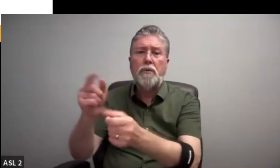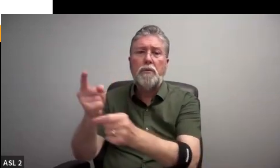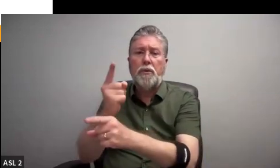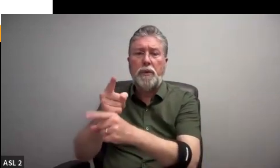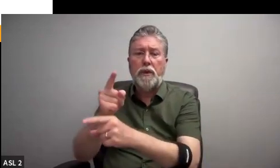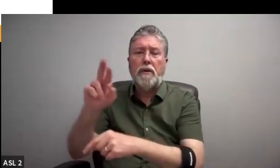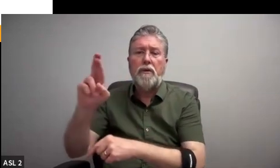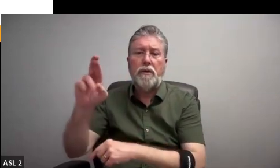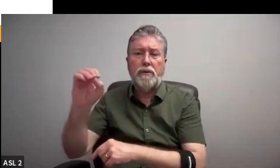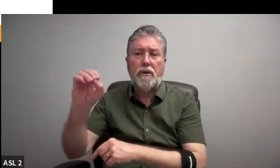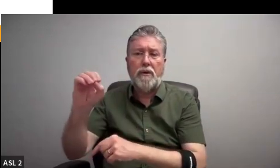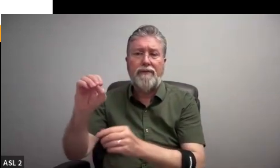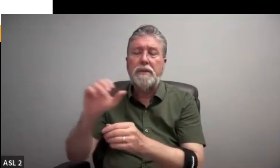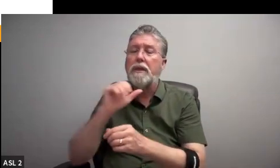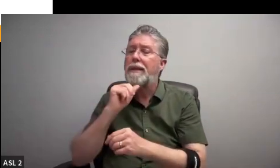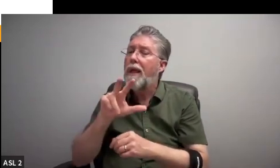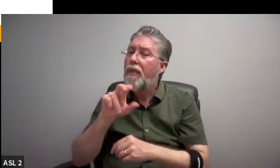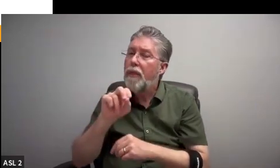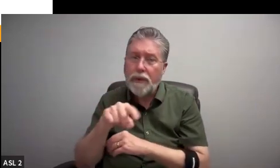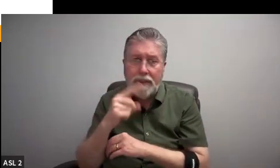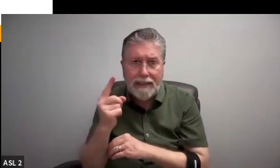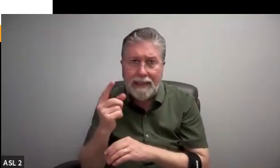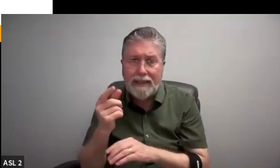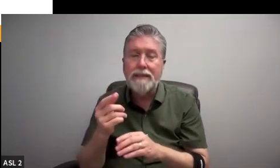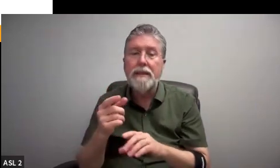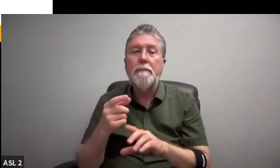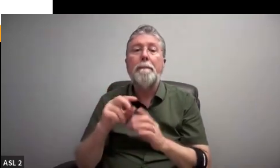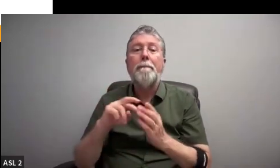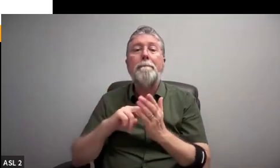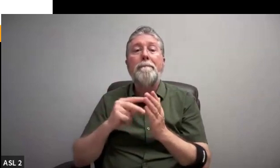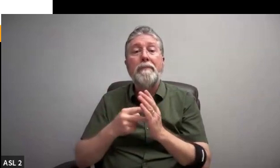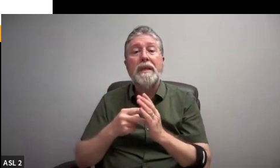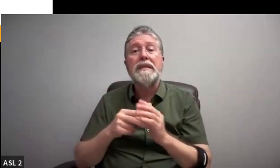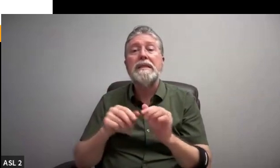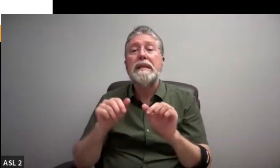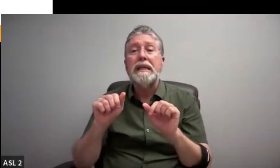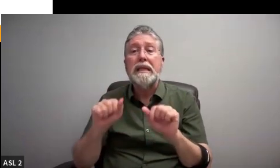This does not mean 30 days in advance, it means within 30 days, it can be within 30 days after